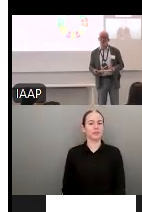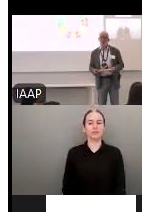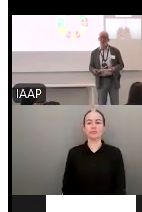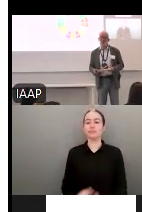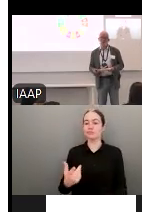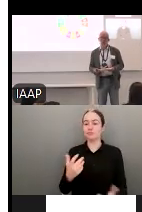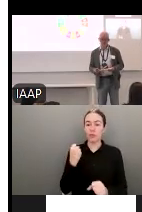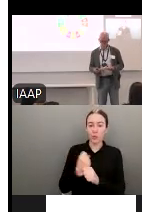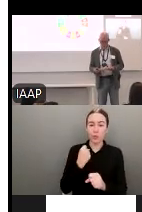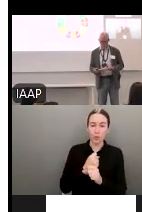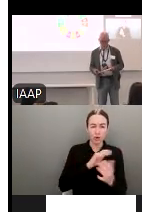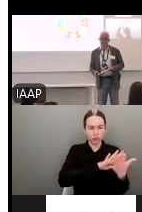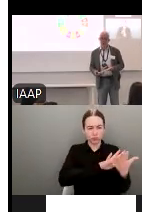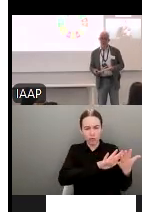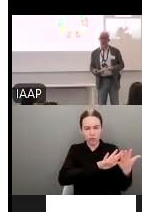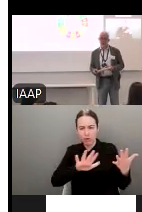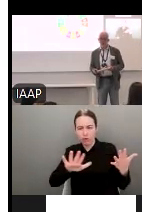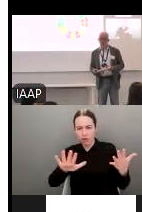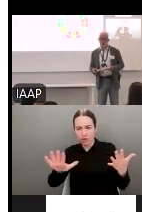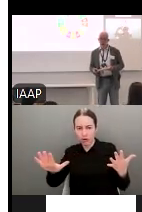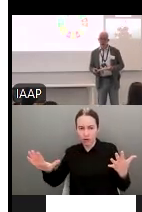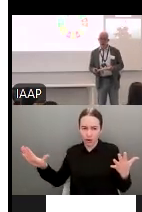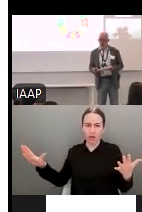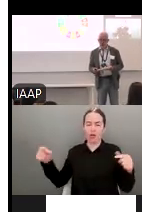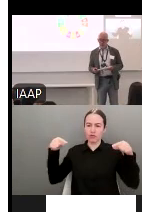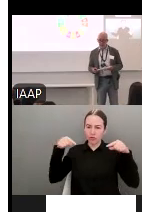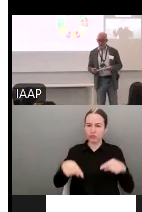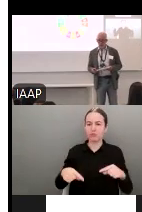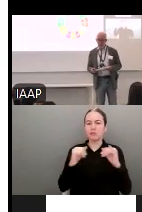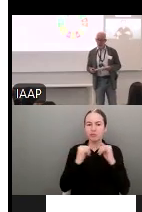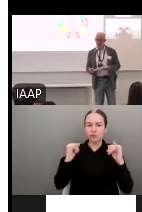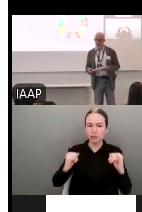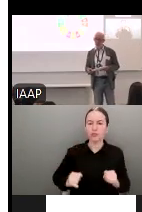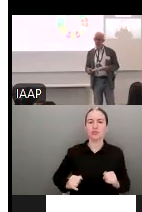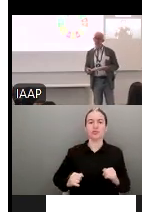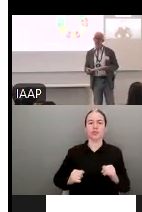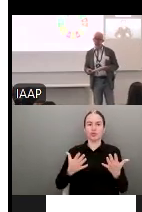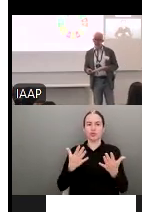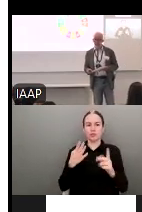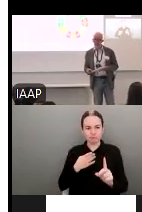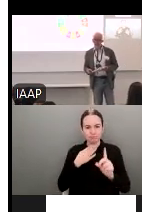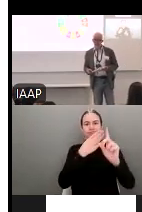all our, with the Nordic Institute on the basis is the Nordic Vision 2030.